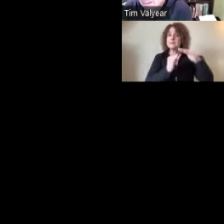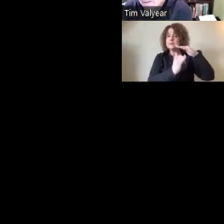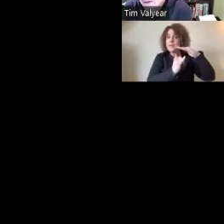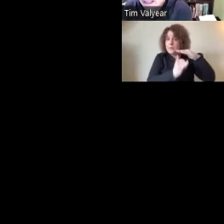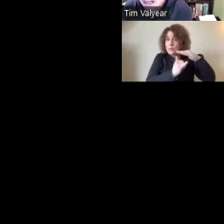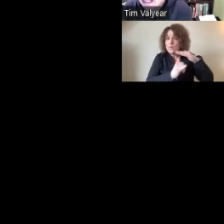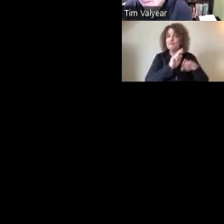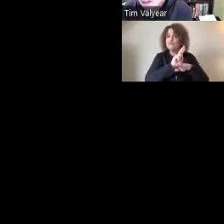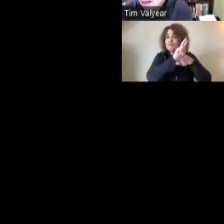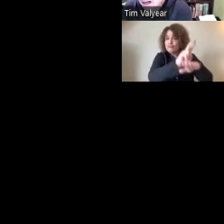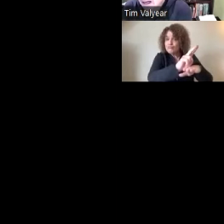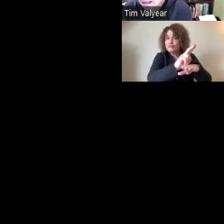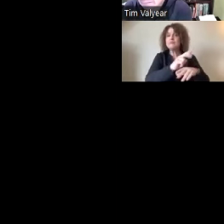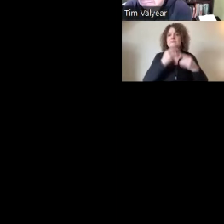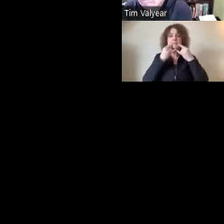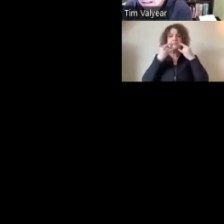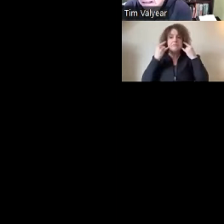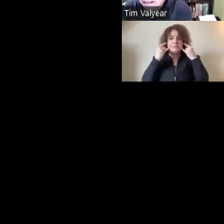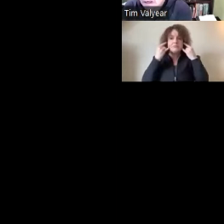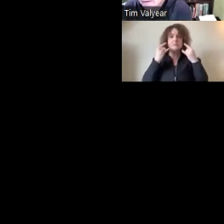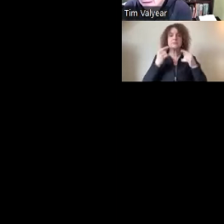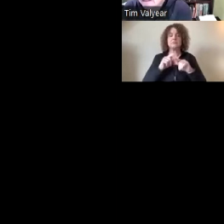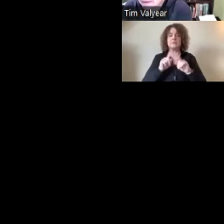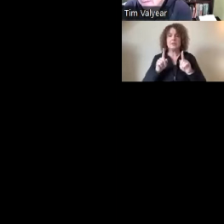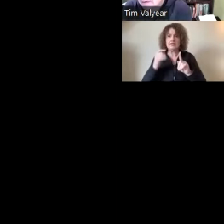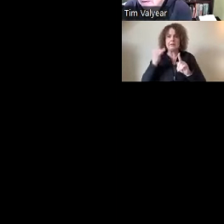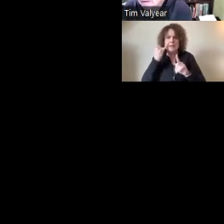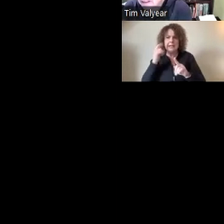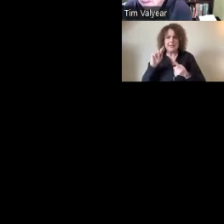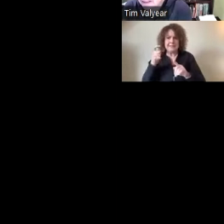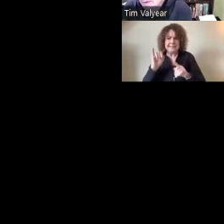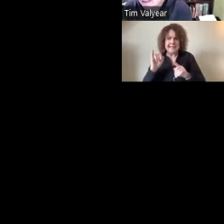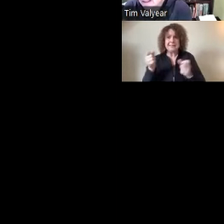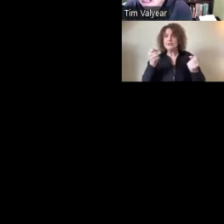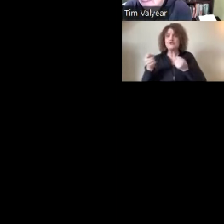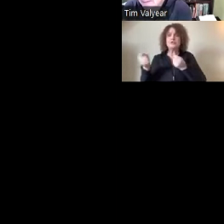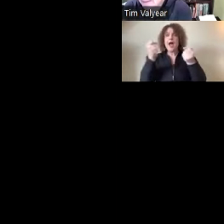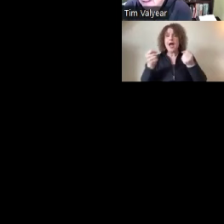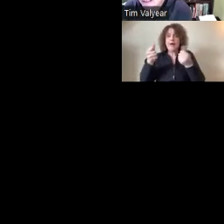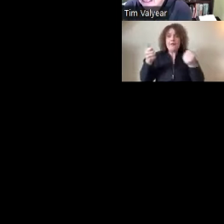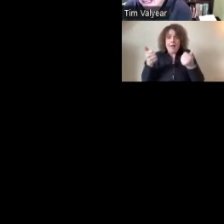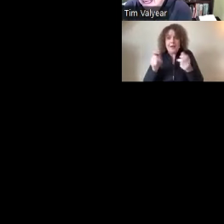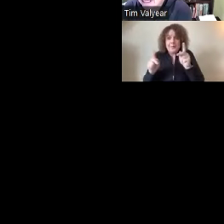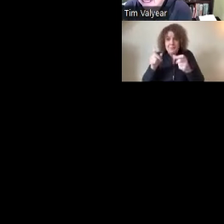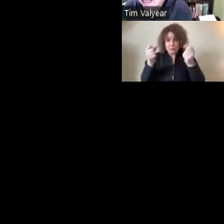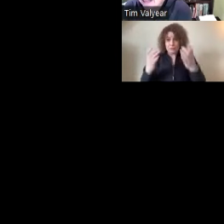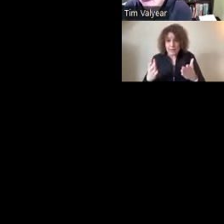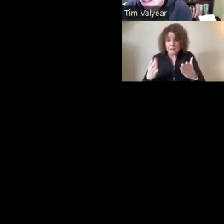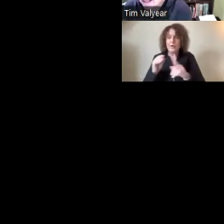a taxi -- I'm not sure abou the taxi question. So if you were on a bus or a subway -- if you're in a taxi with a guy